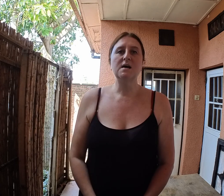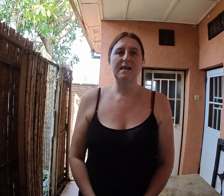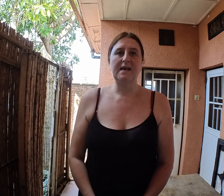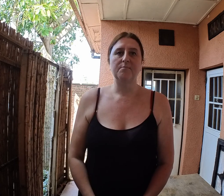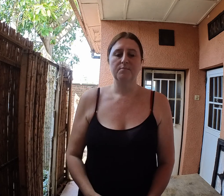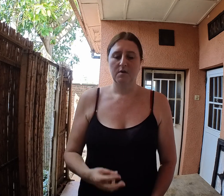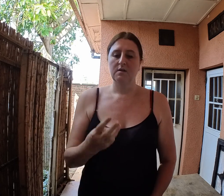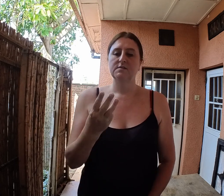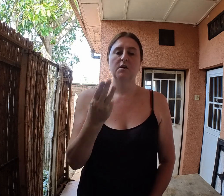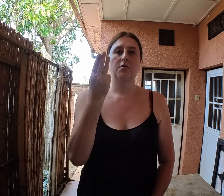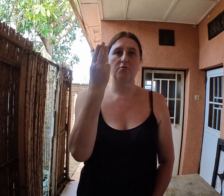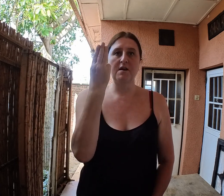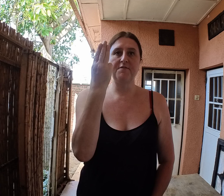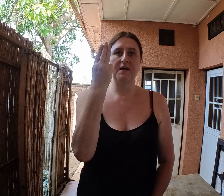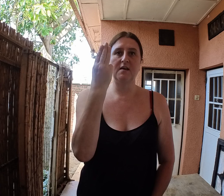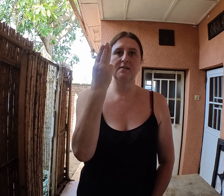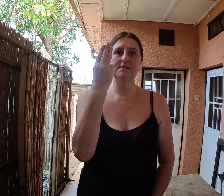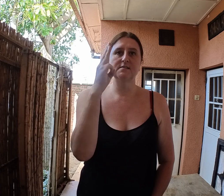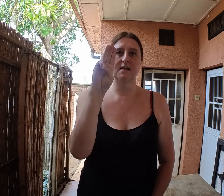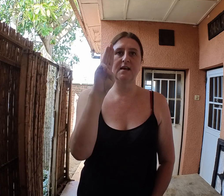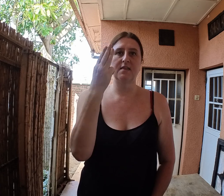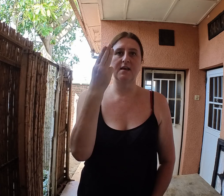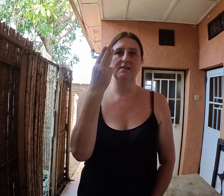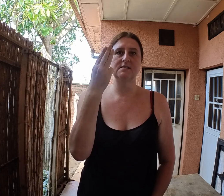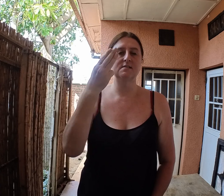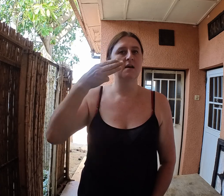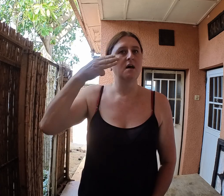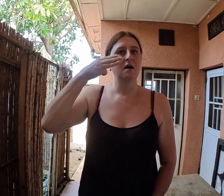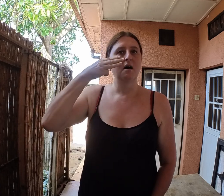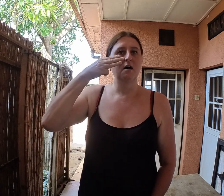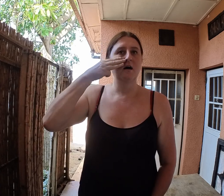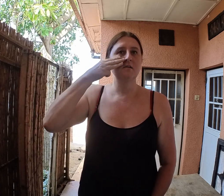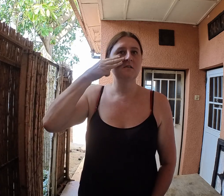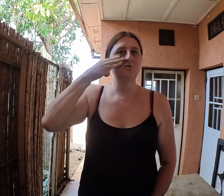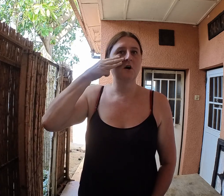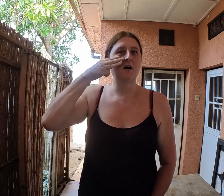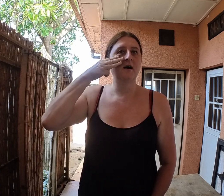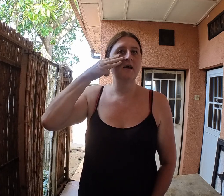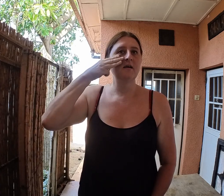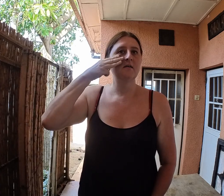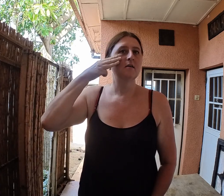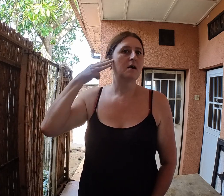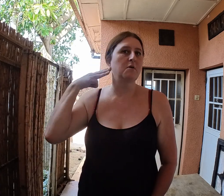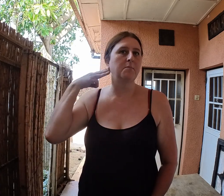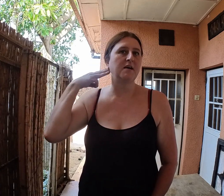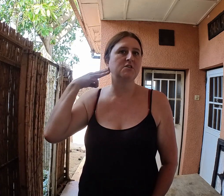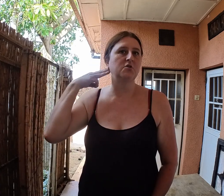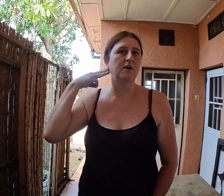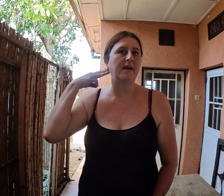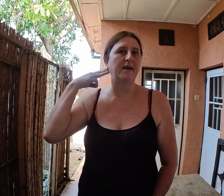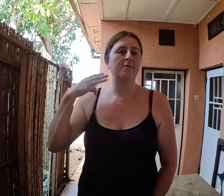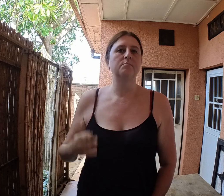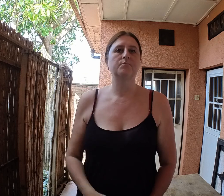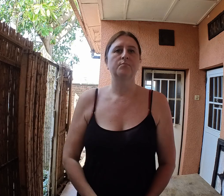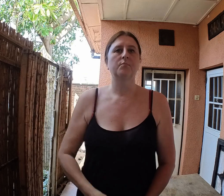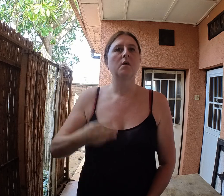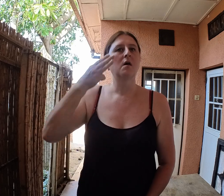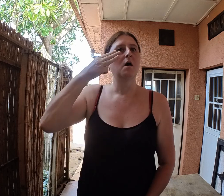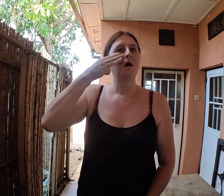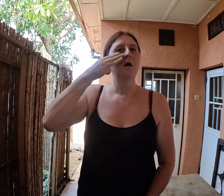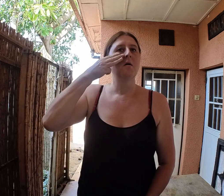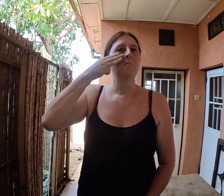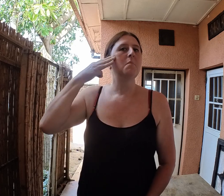Mila. So, three fingers, like this, under your eye, coming back to your ear.